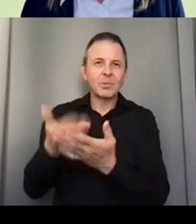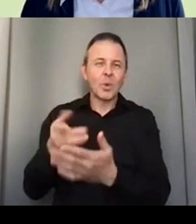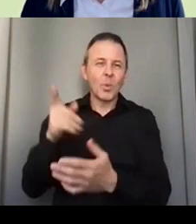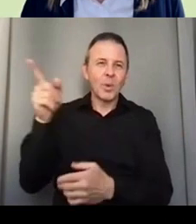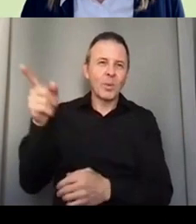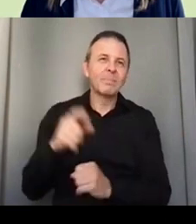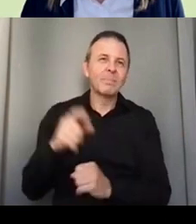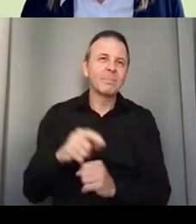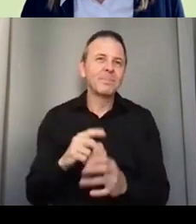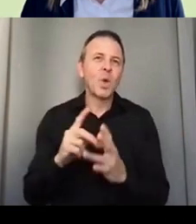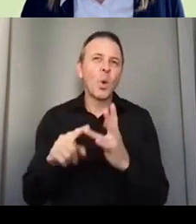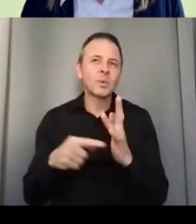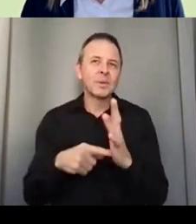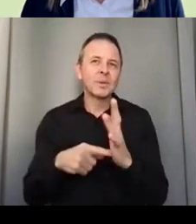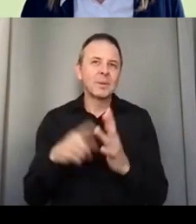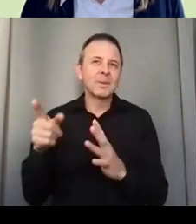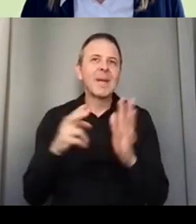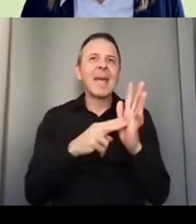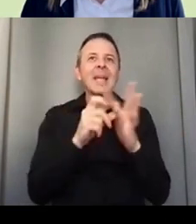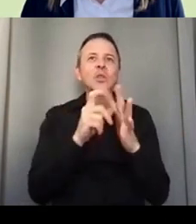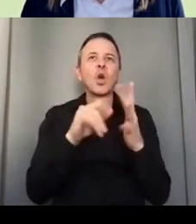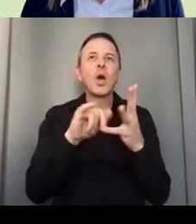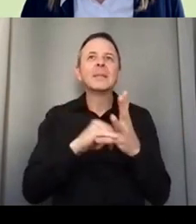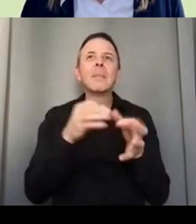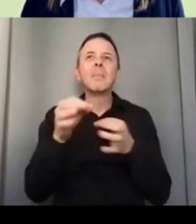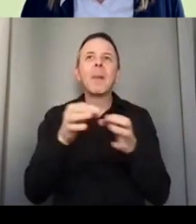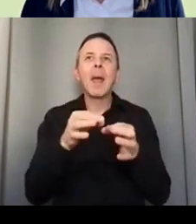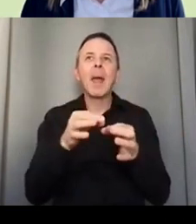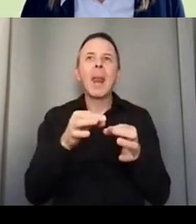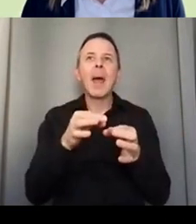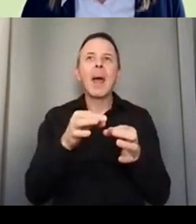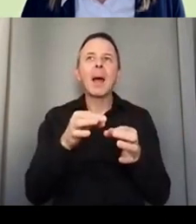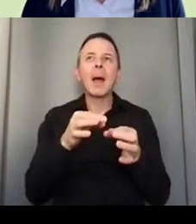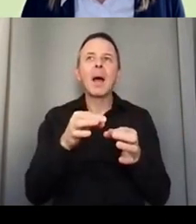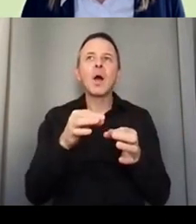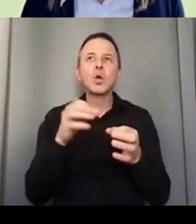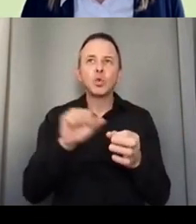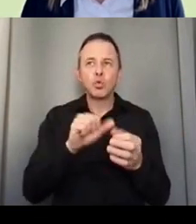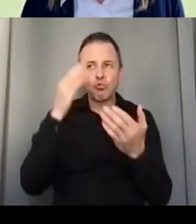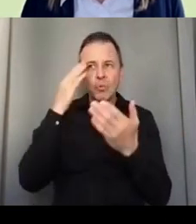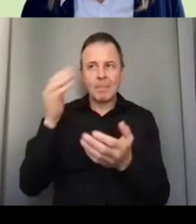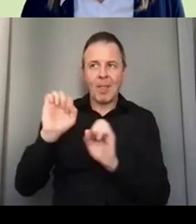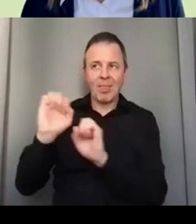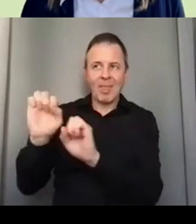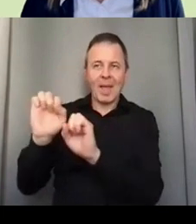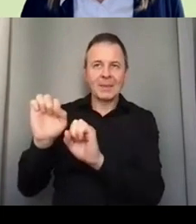expertise the NDIS planner role is to respect that prescriber and if they're